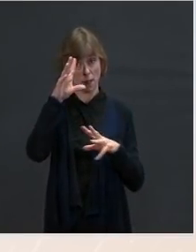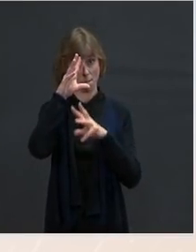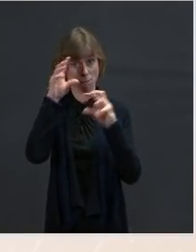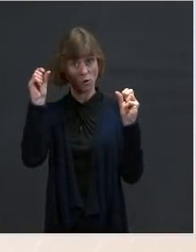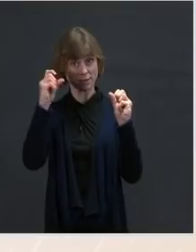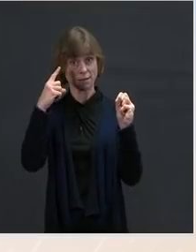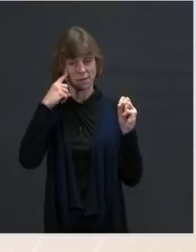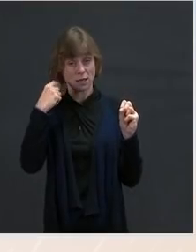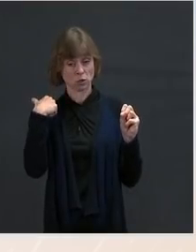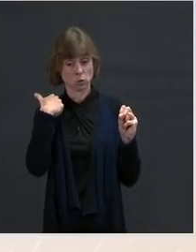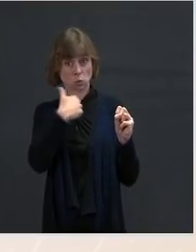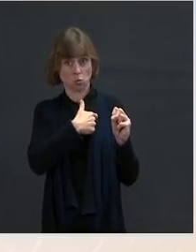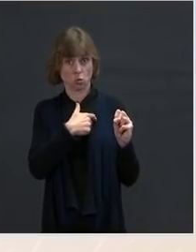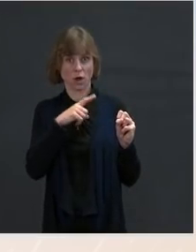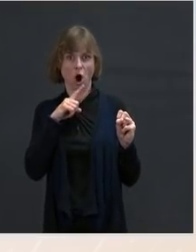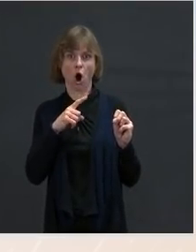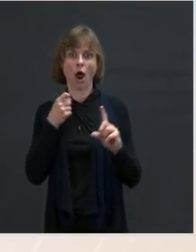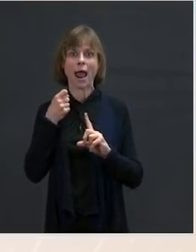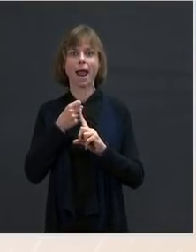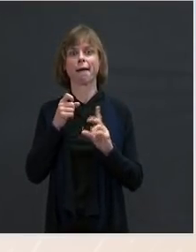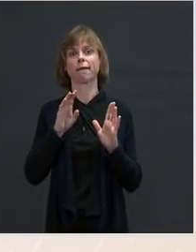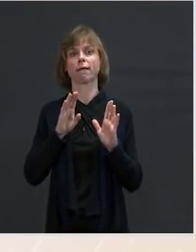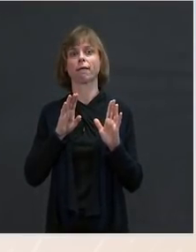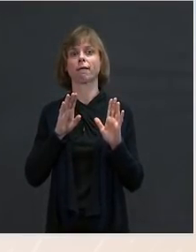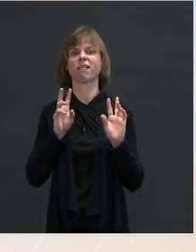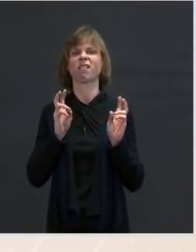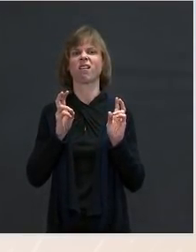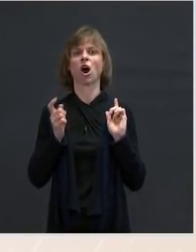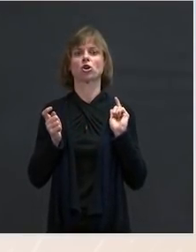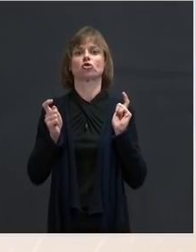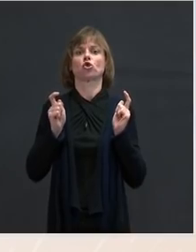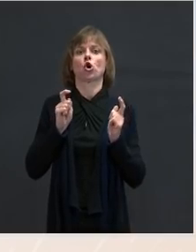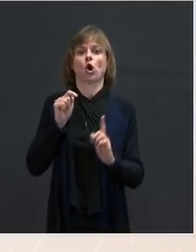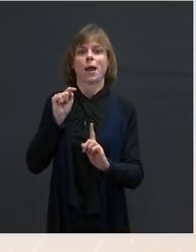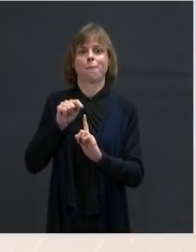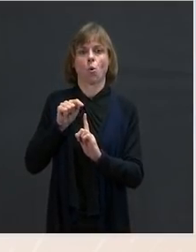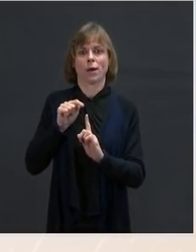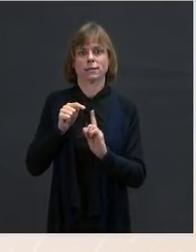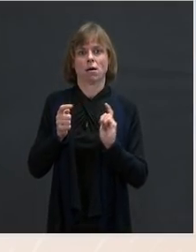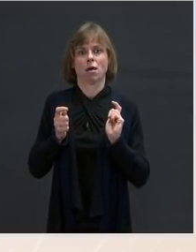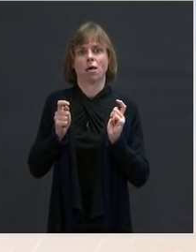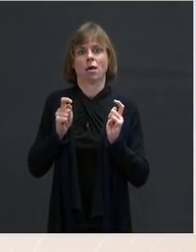to a sort of turning point as it comes to the pandemic? Ms. Psaki: Well, I certainly understand the question.